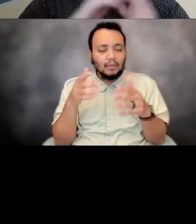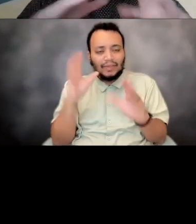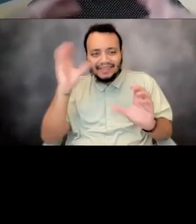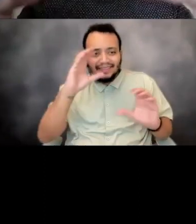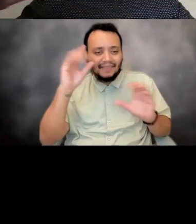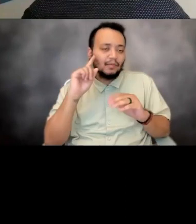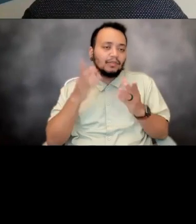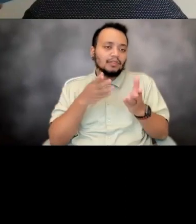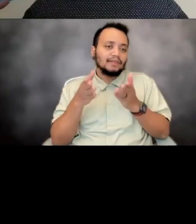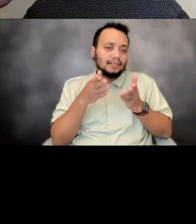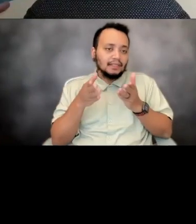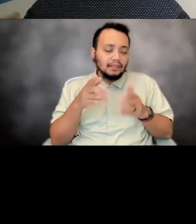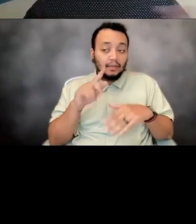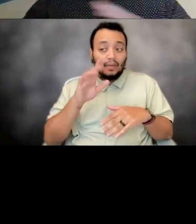So that had a ripple effect out.